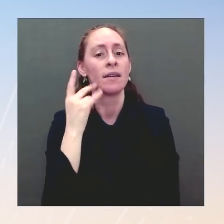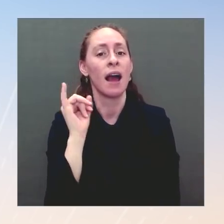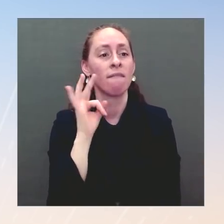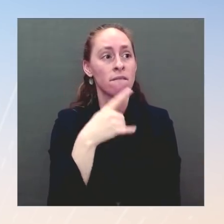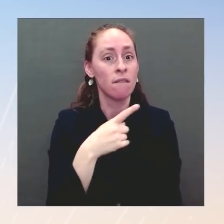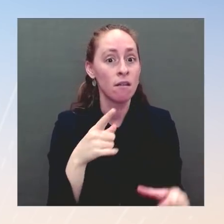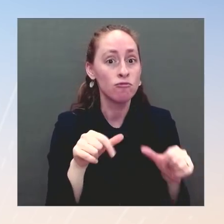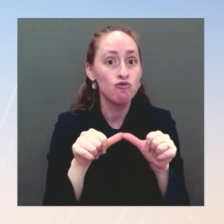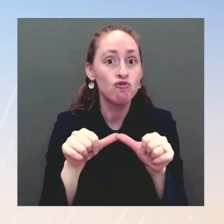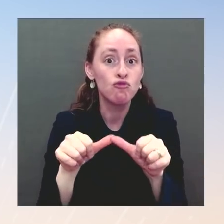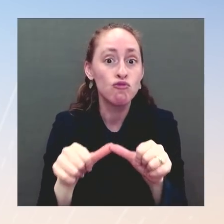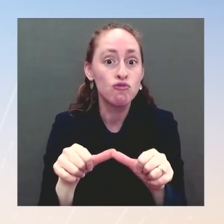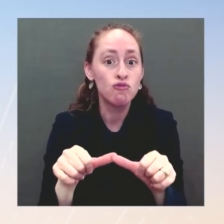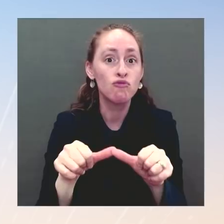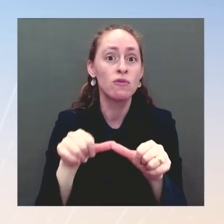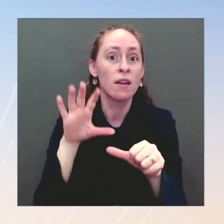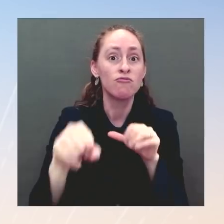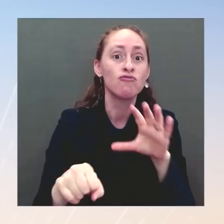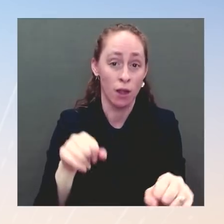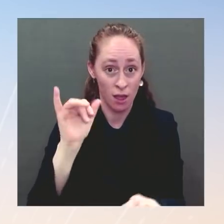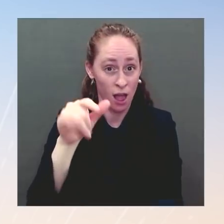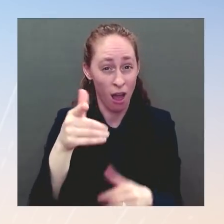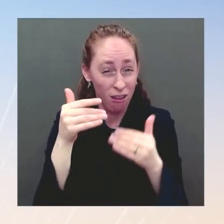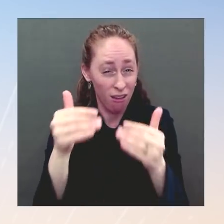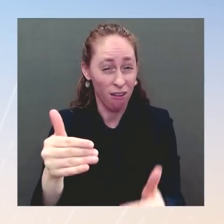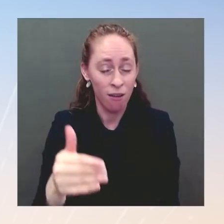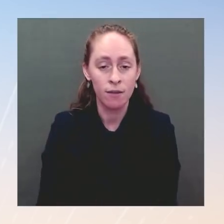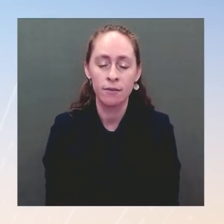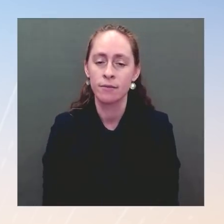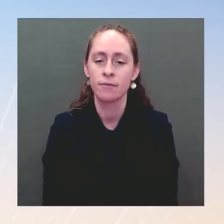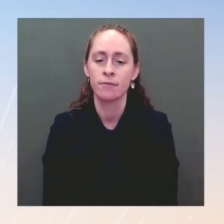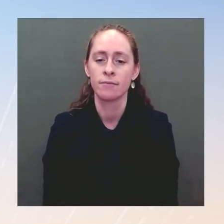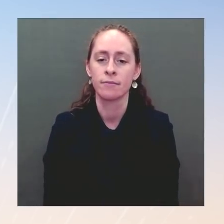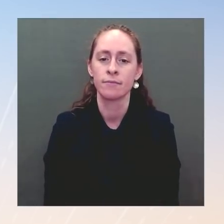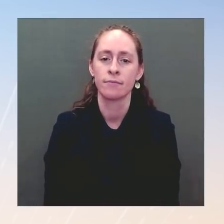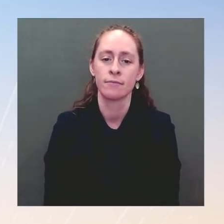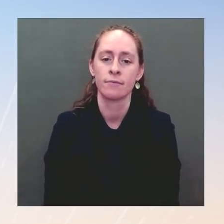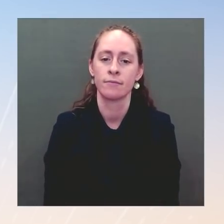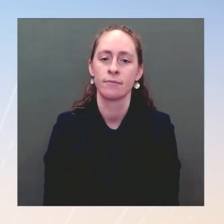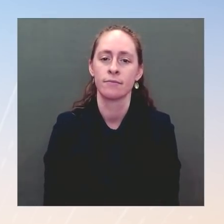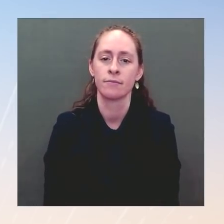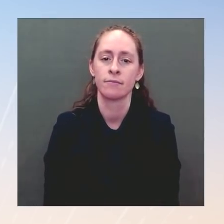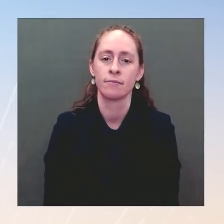that we're holding for a rollout. I will note, on your first part of your question, that for the elites --